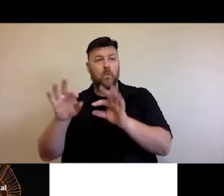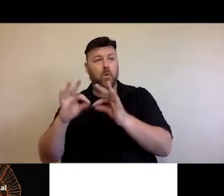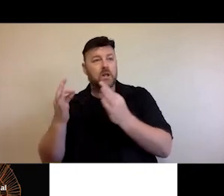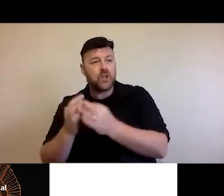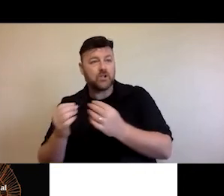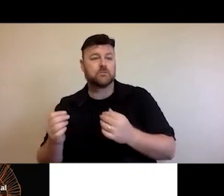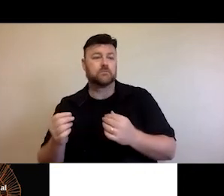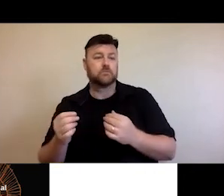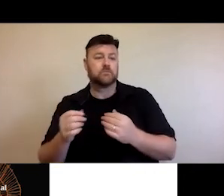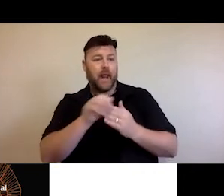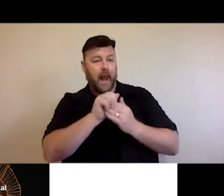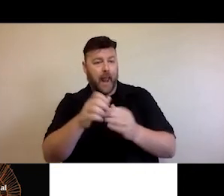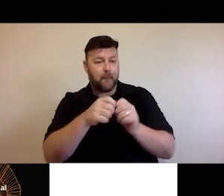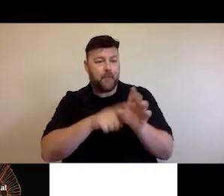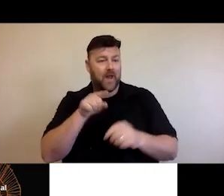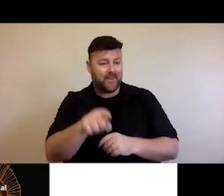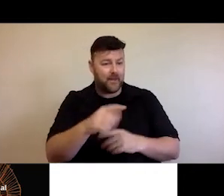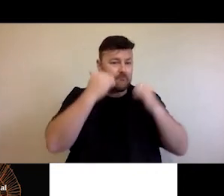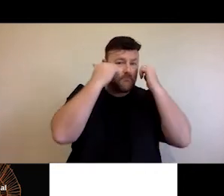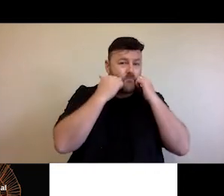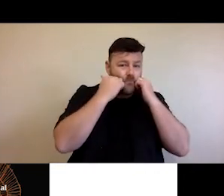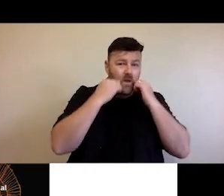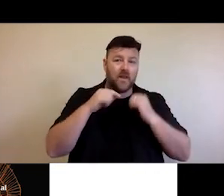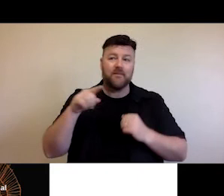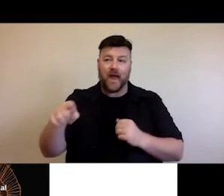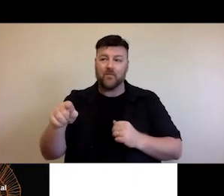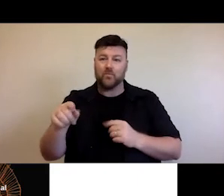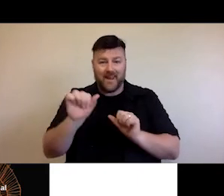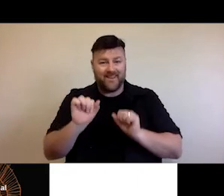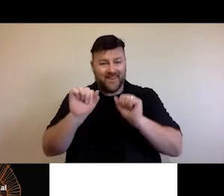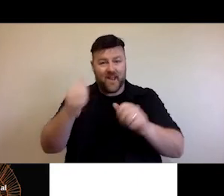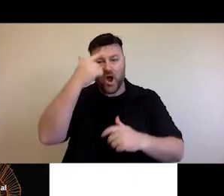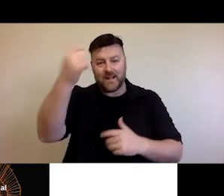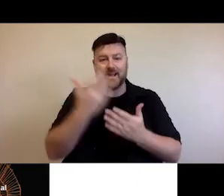evidence-based practice was their insights into how do they get ahead of the curve?